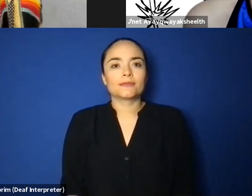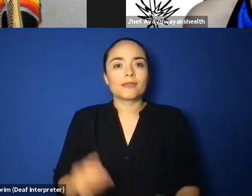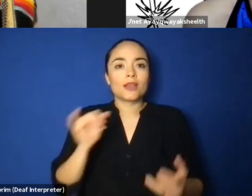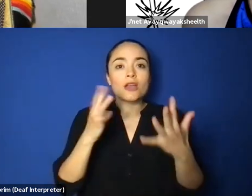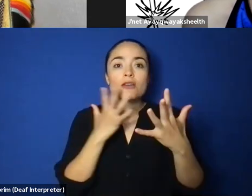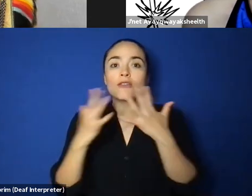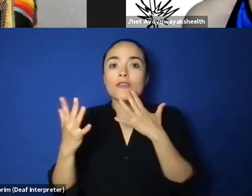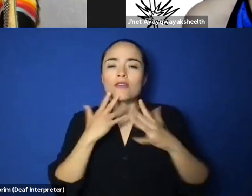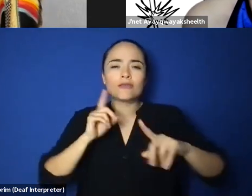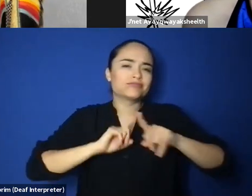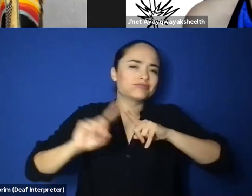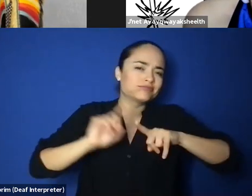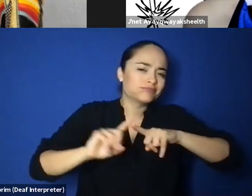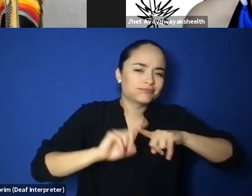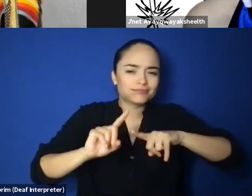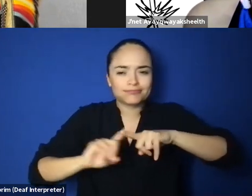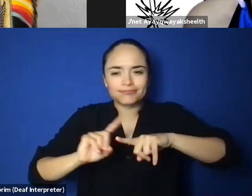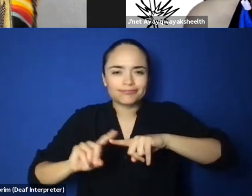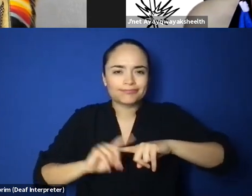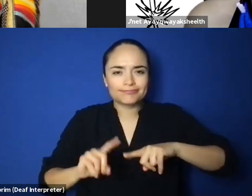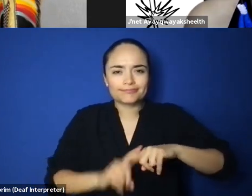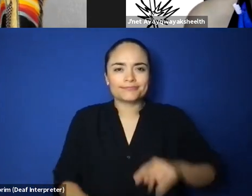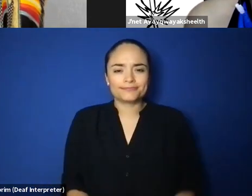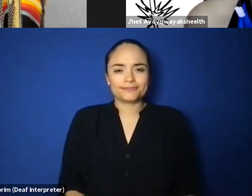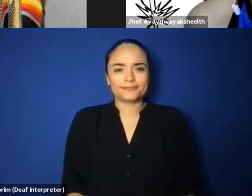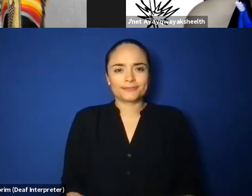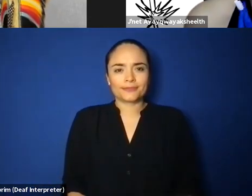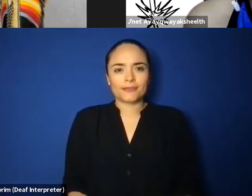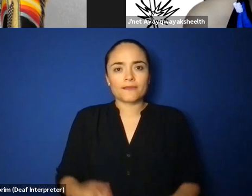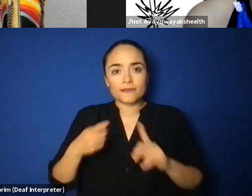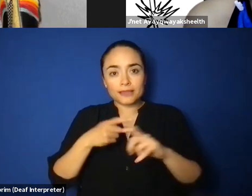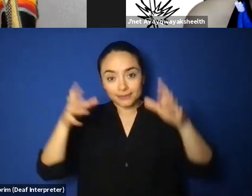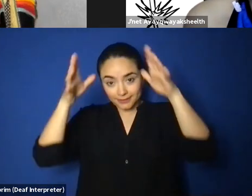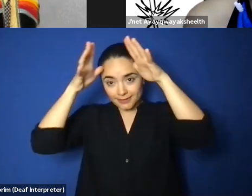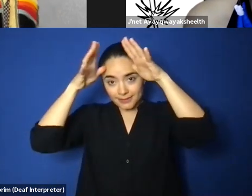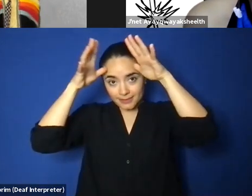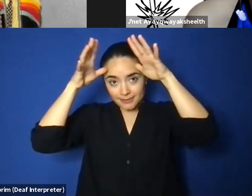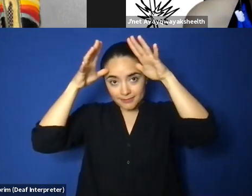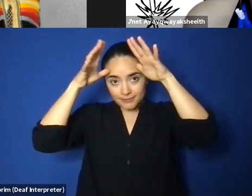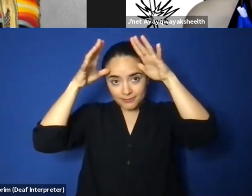these are hair from a deer, and they've been dyed so they have that bright coloring.